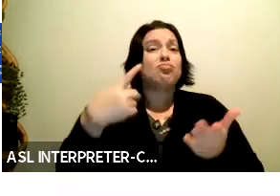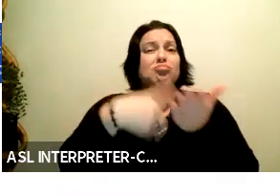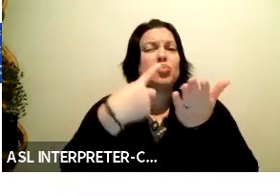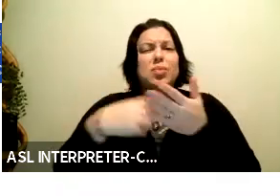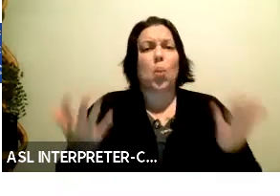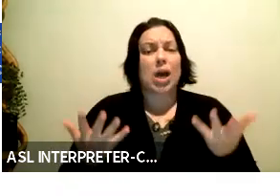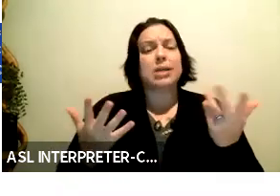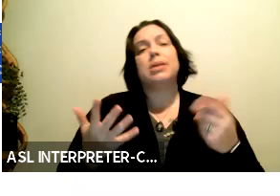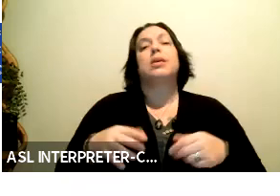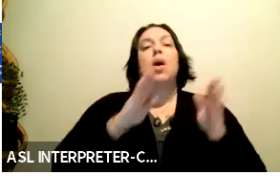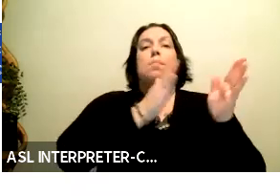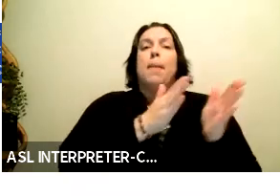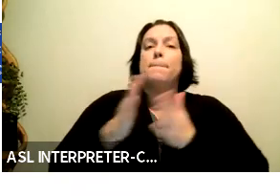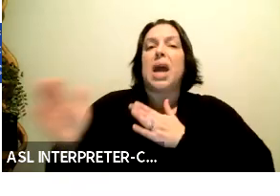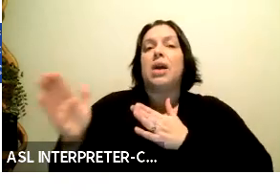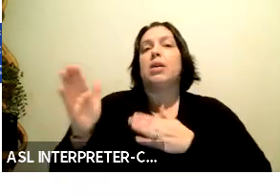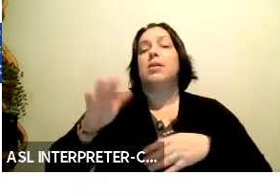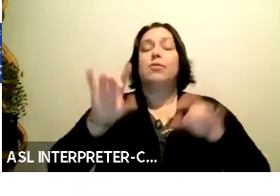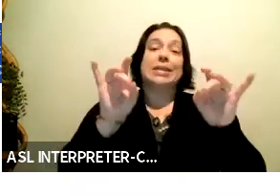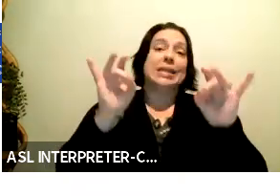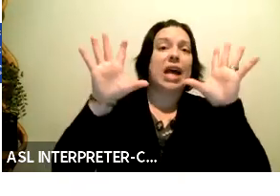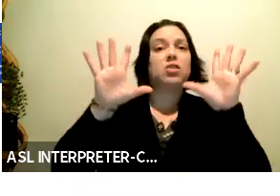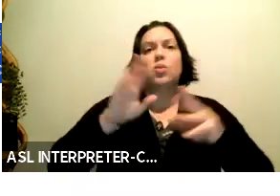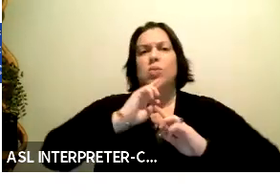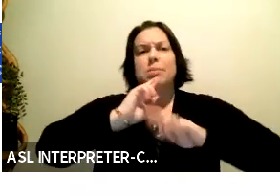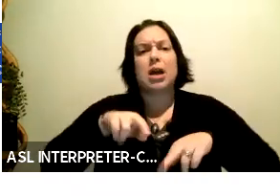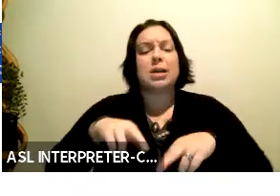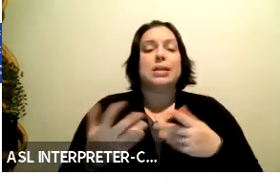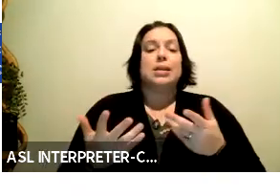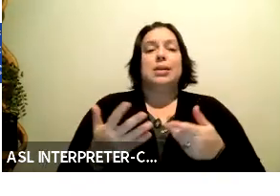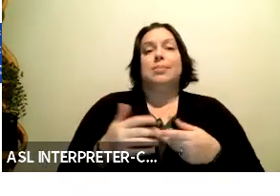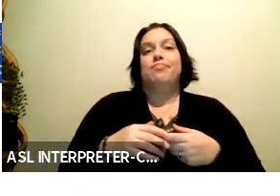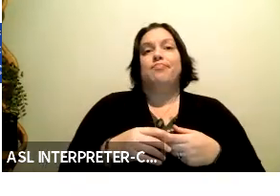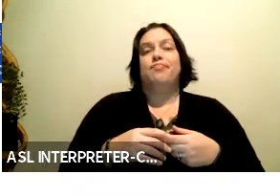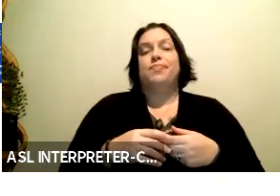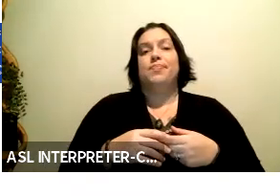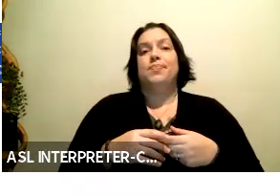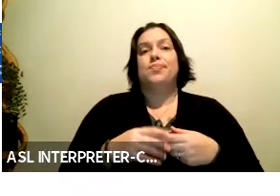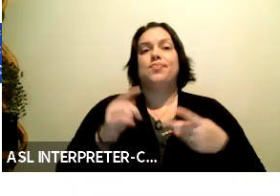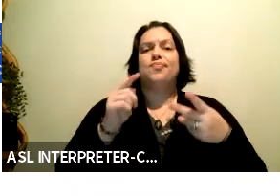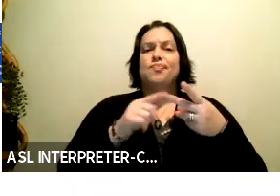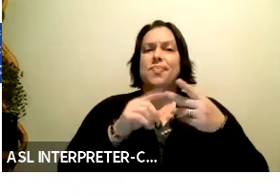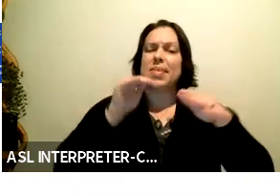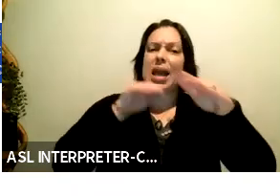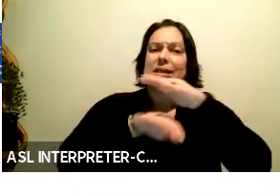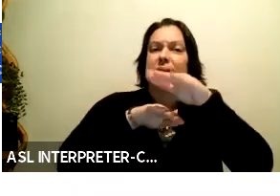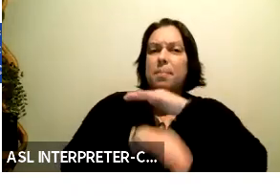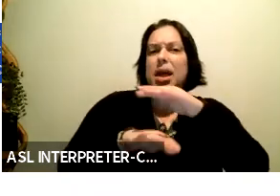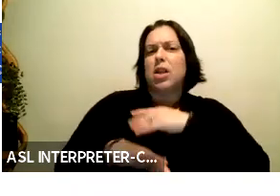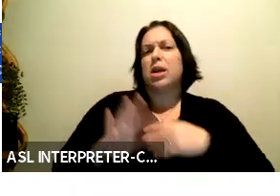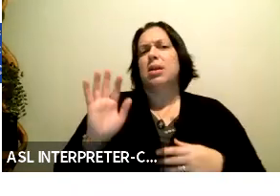and disaster response, recovery and mitigation, as well as accessibility and reasonable accommodation